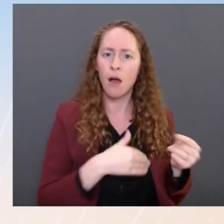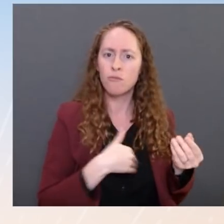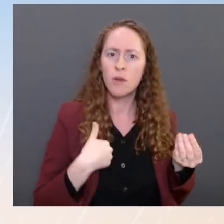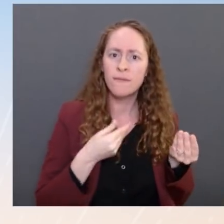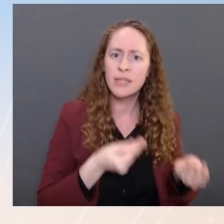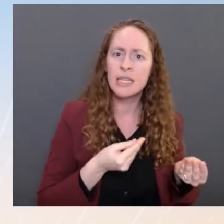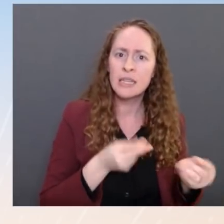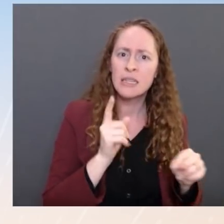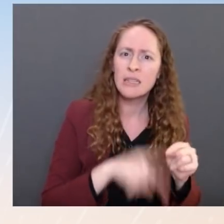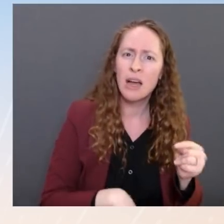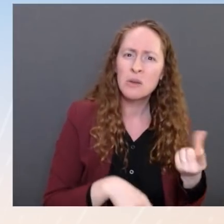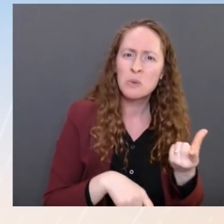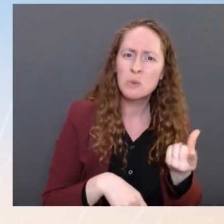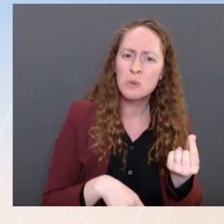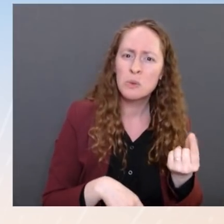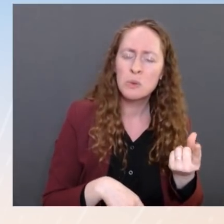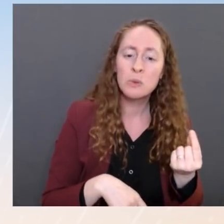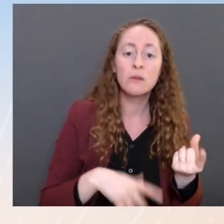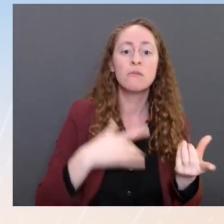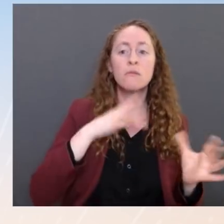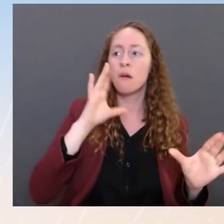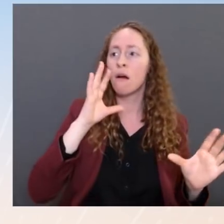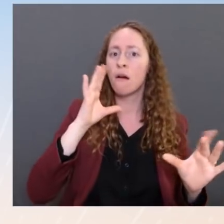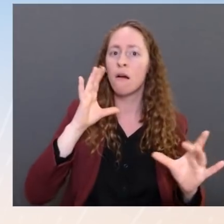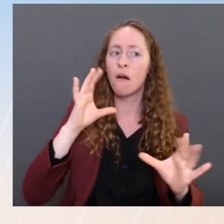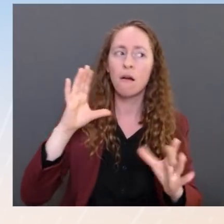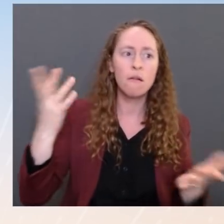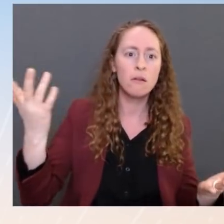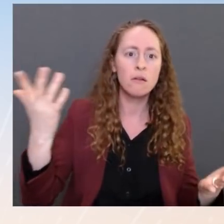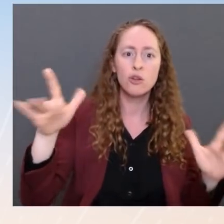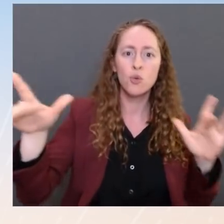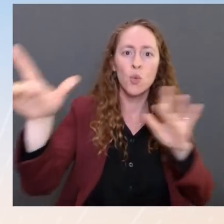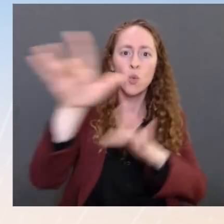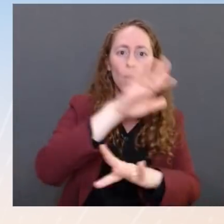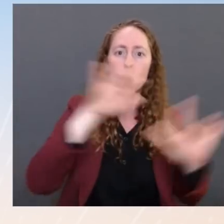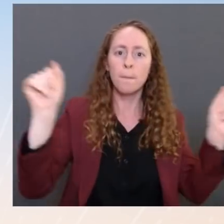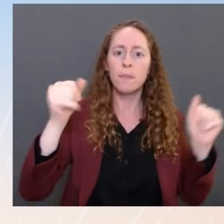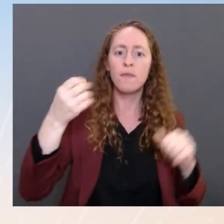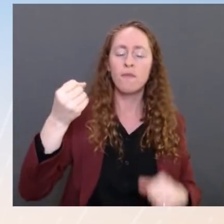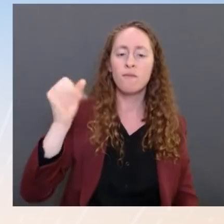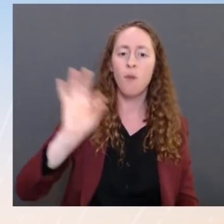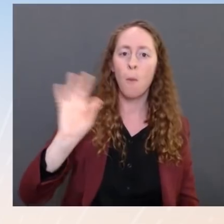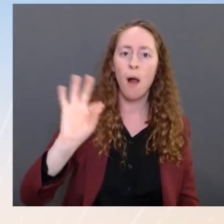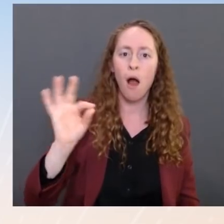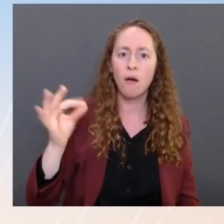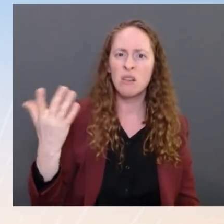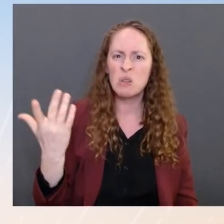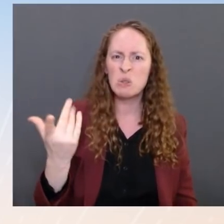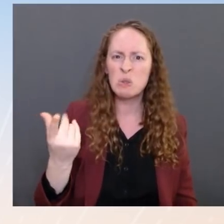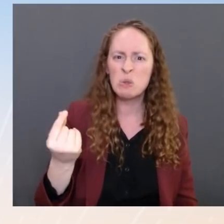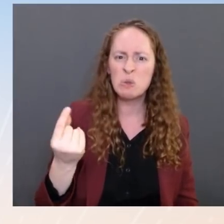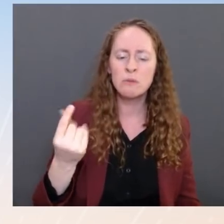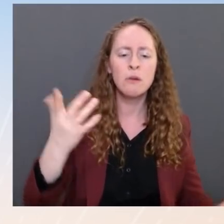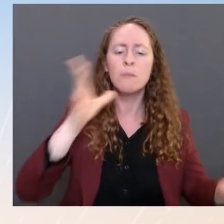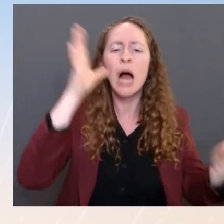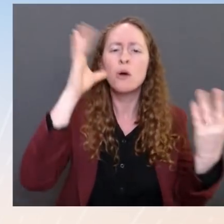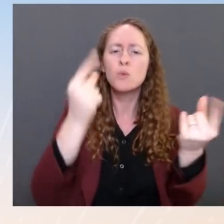as is being reported across the country, what is the step that they should take? What is the administration's guidance on the immediate step that they should take?